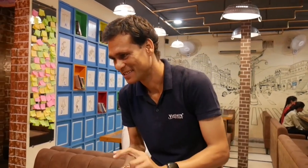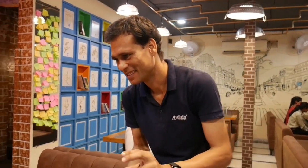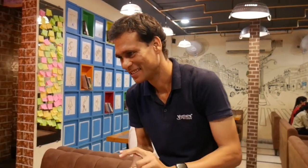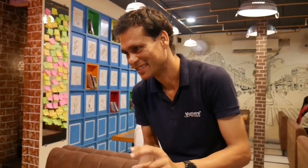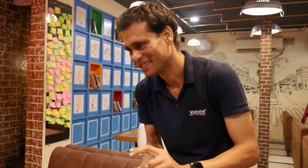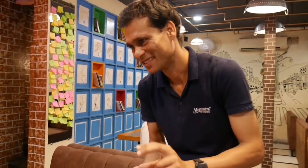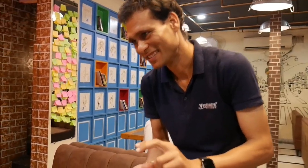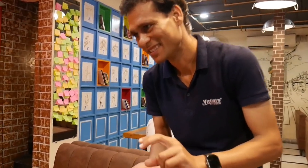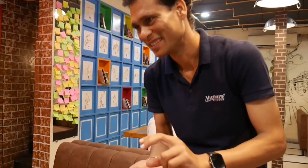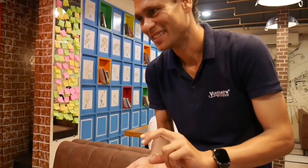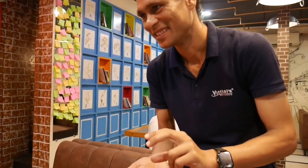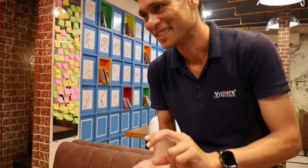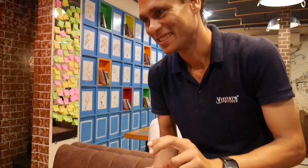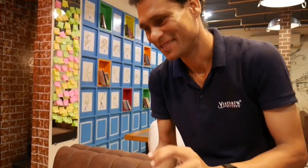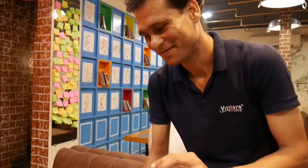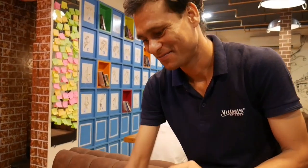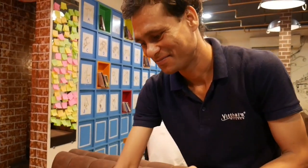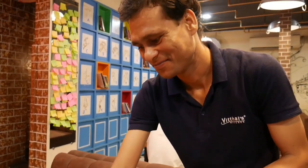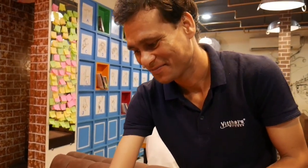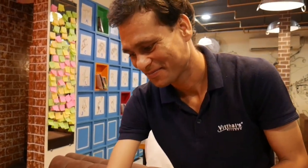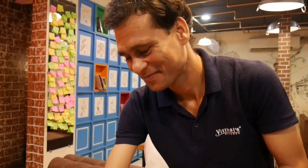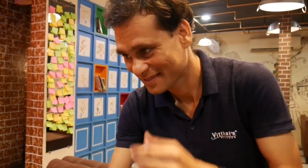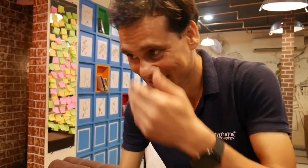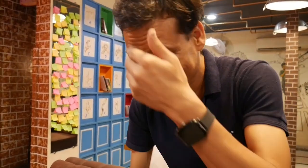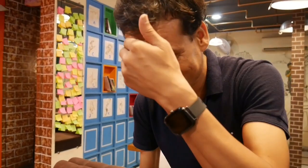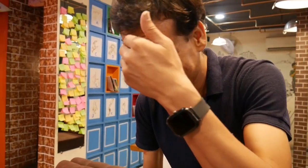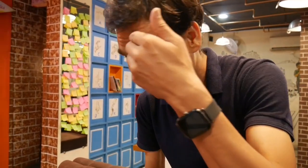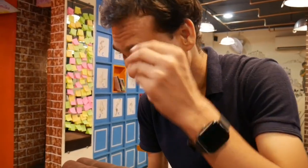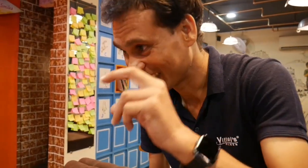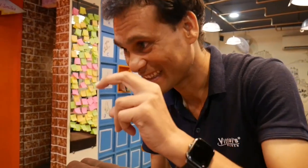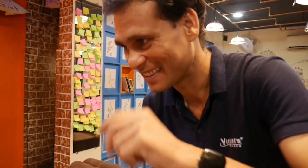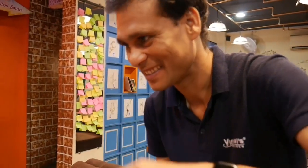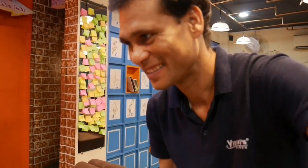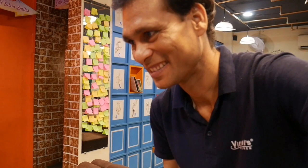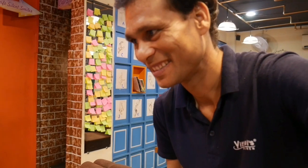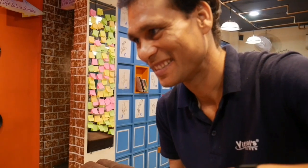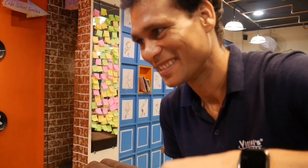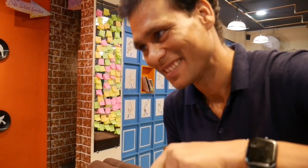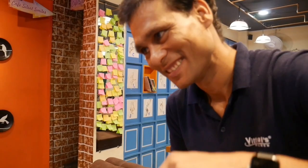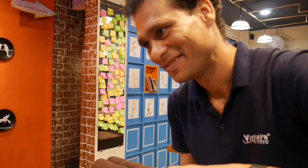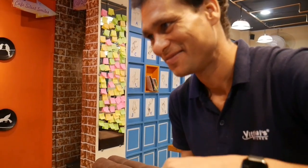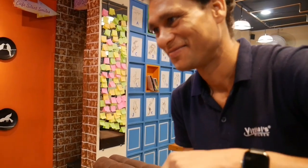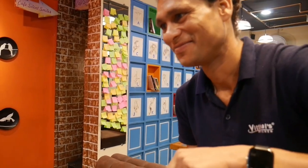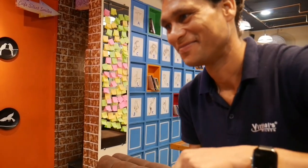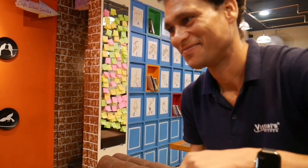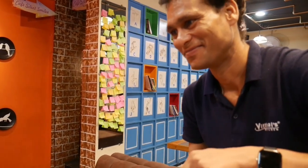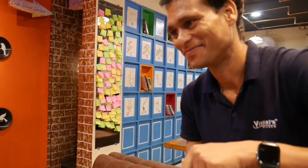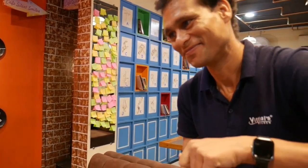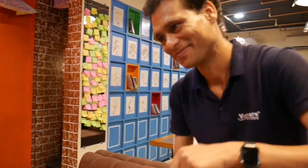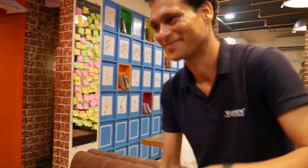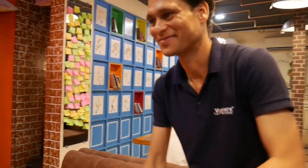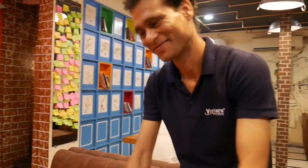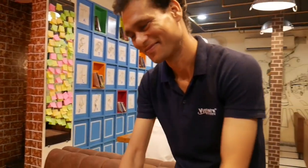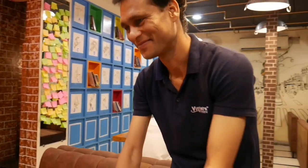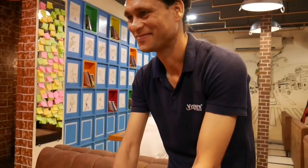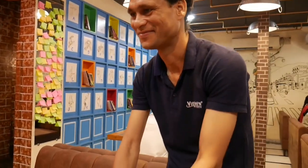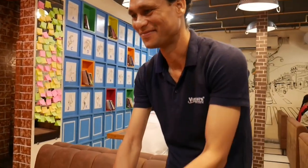salt lemon, squeezing the lemon